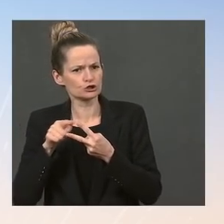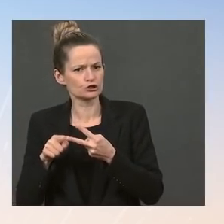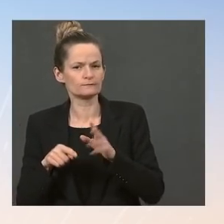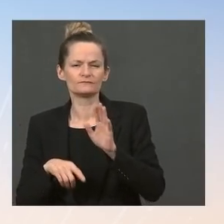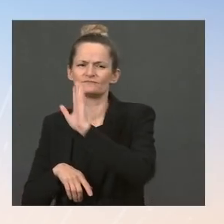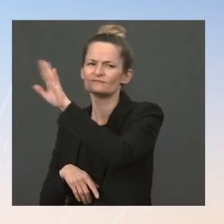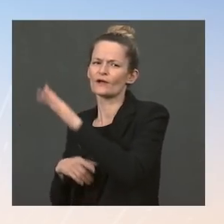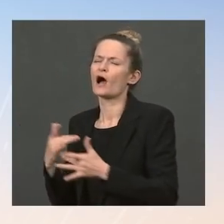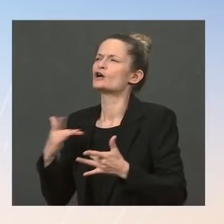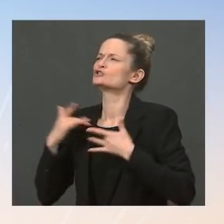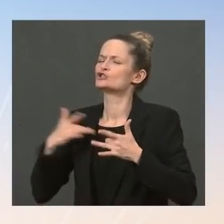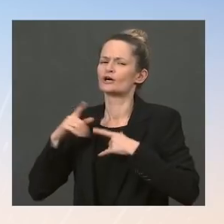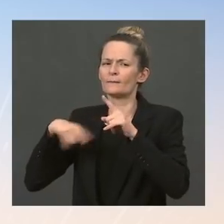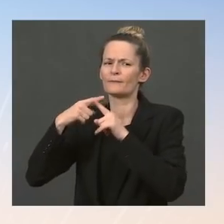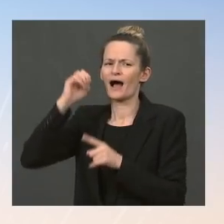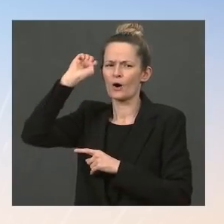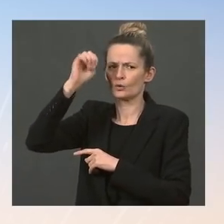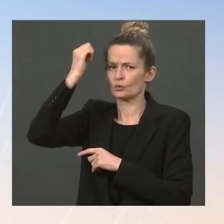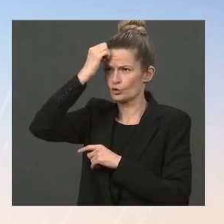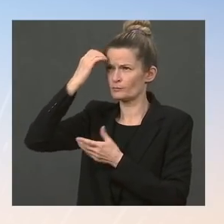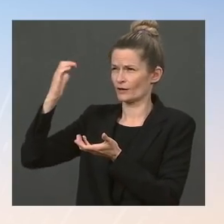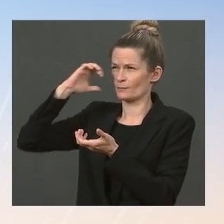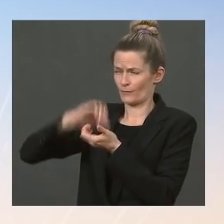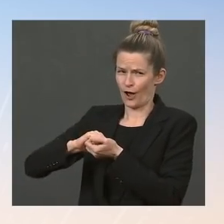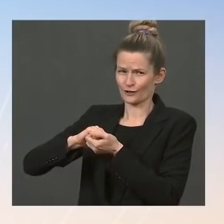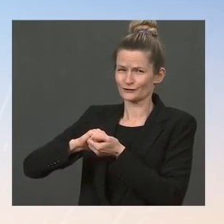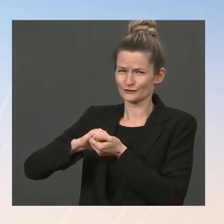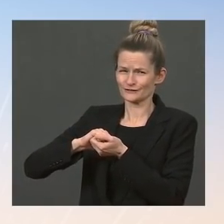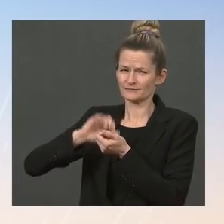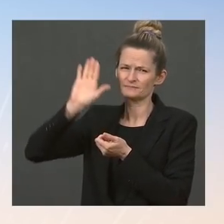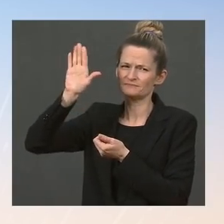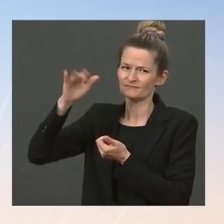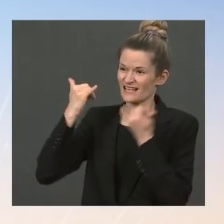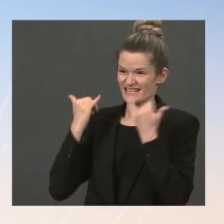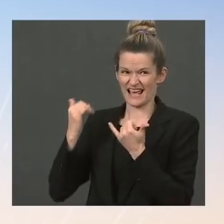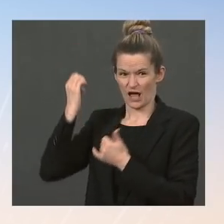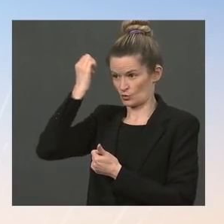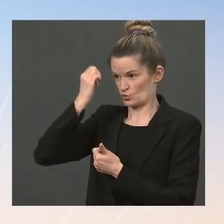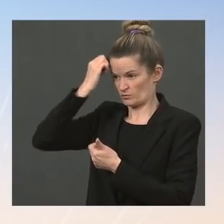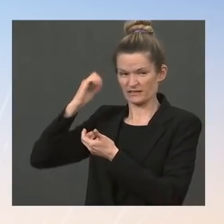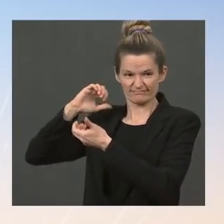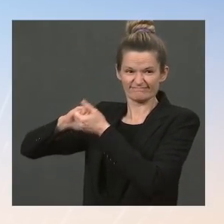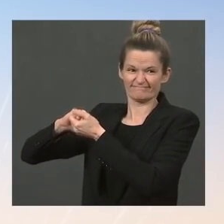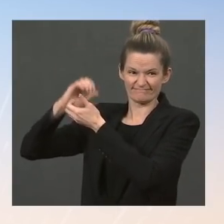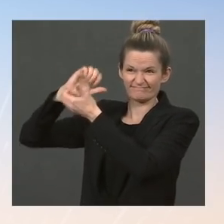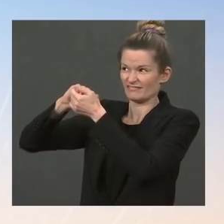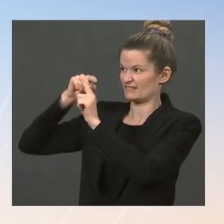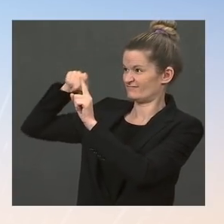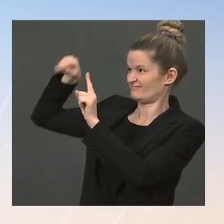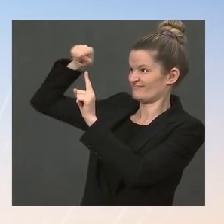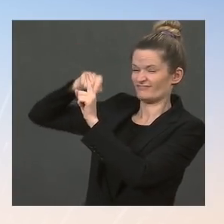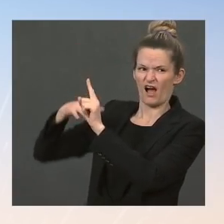related to European partners -- Ms. Psaki: Yep. The Press: -- being upset now. Is there a tension point between a President